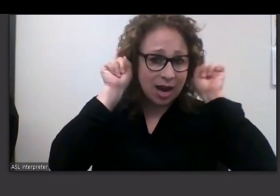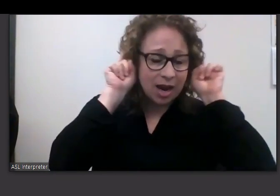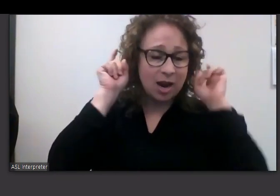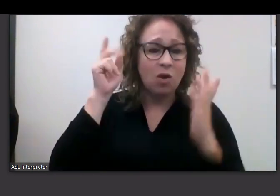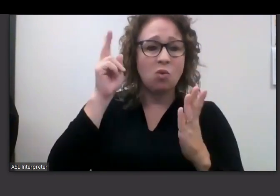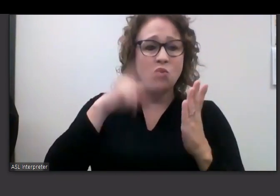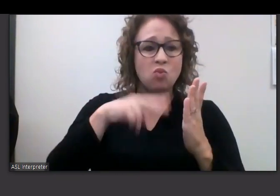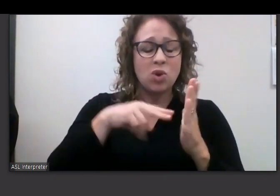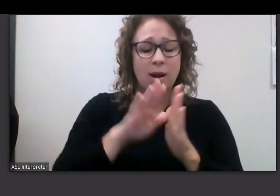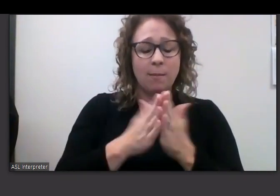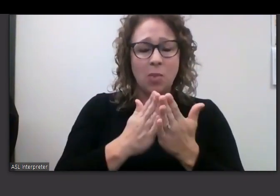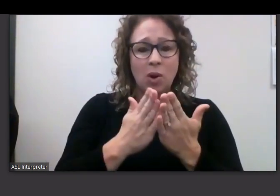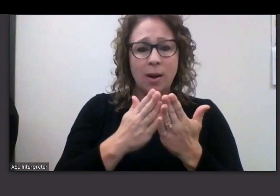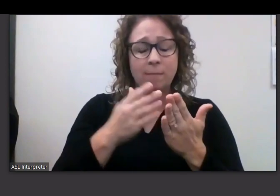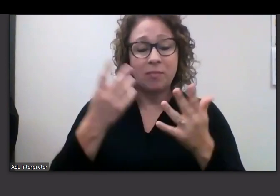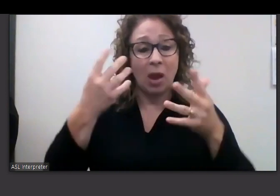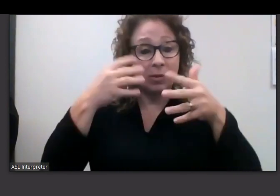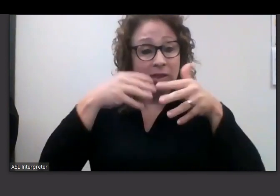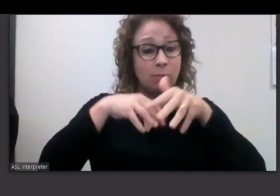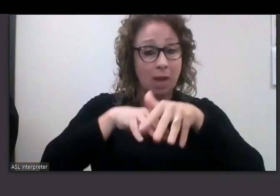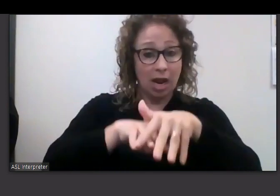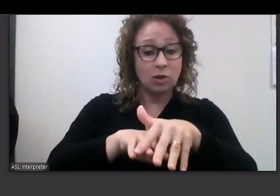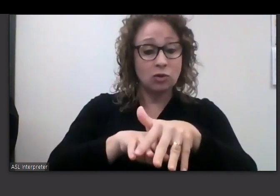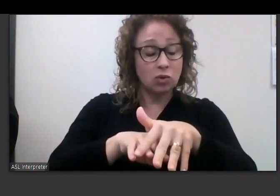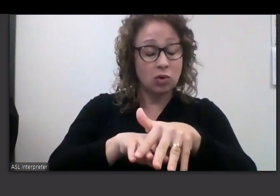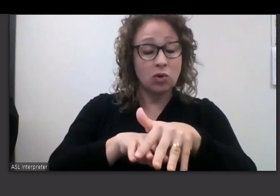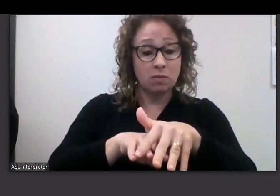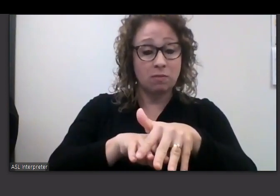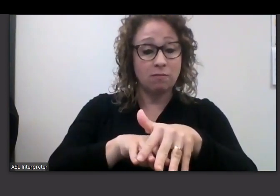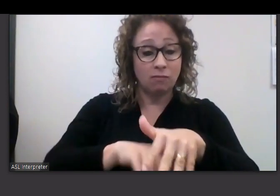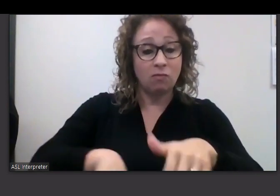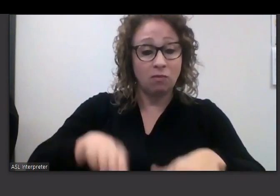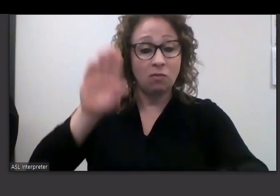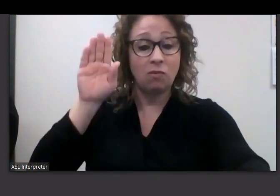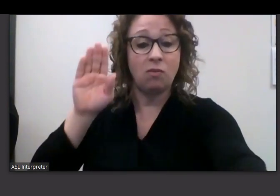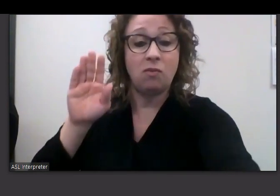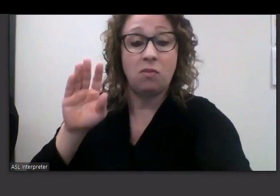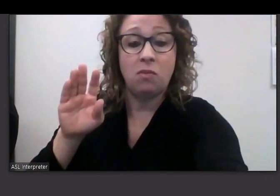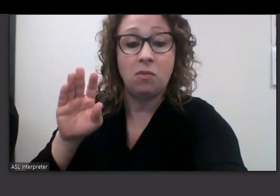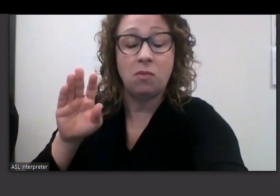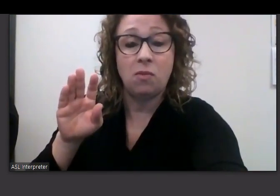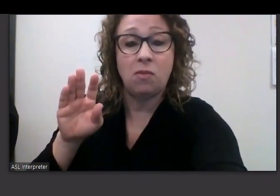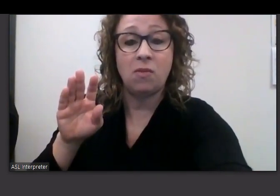I was mainstreamed all through school and did not start learning sign language